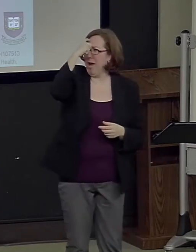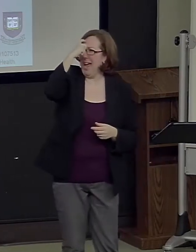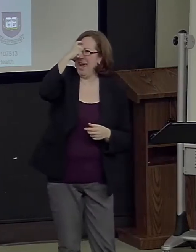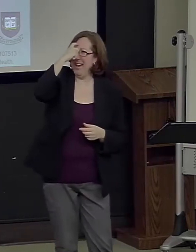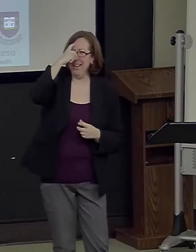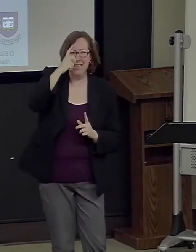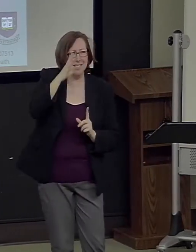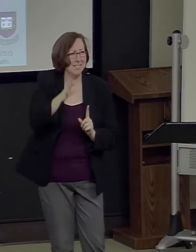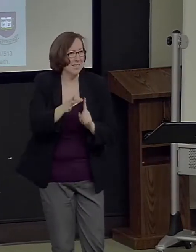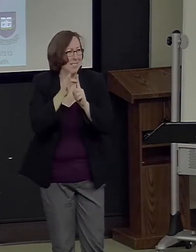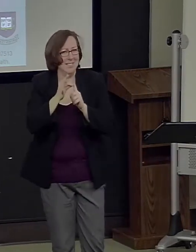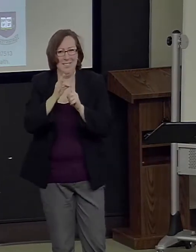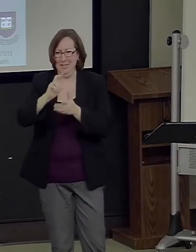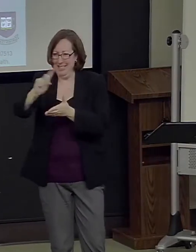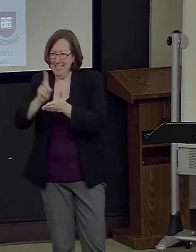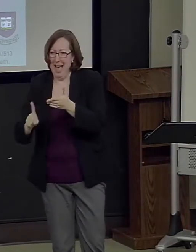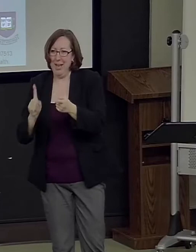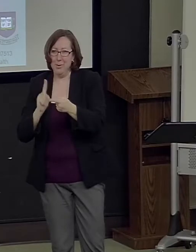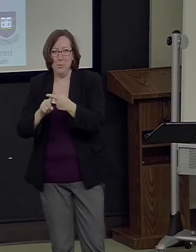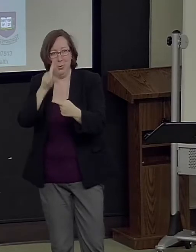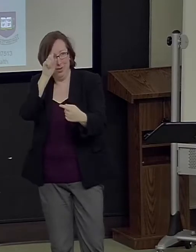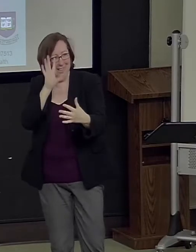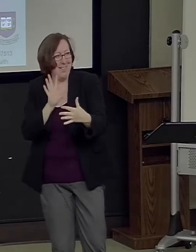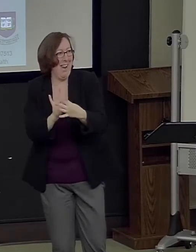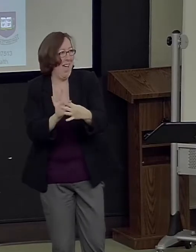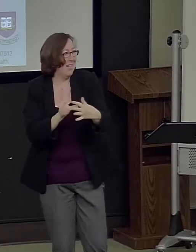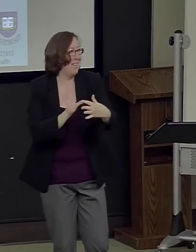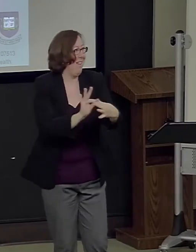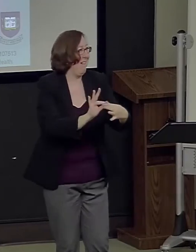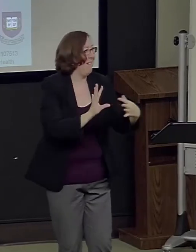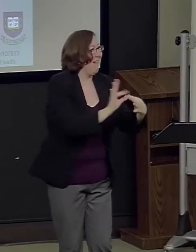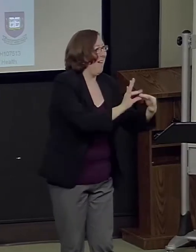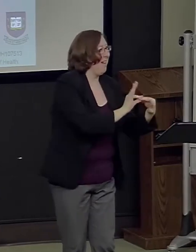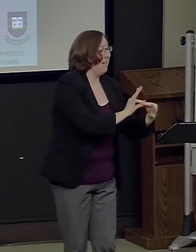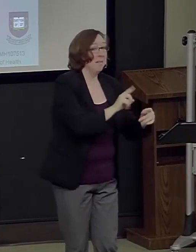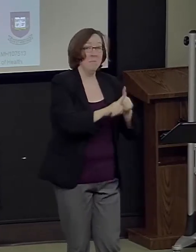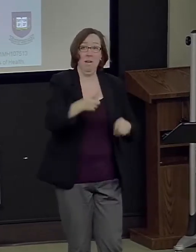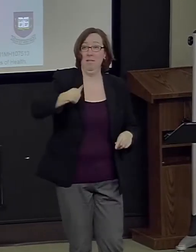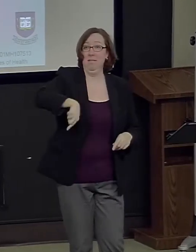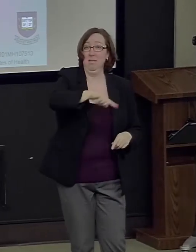to connect with other brains, and yet, as neuroscientists, we haven't been able